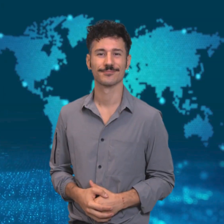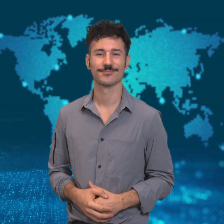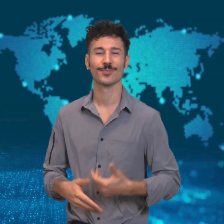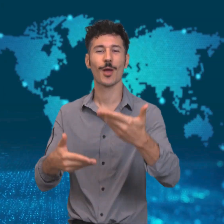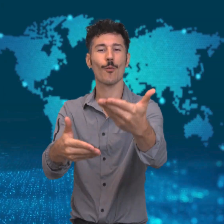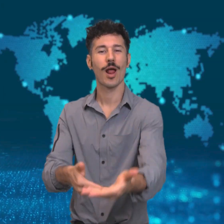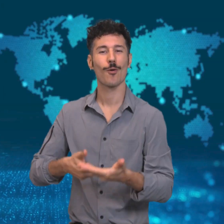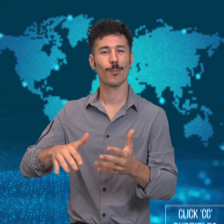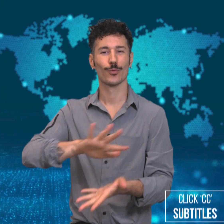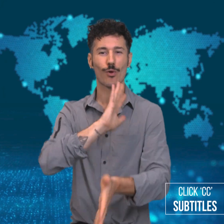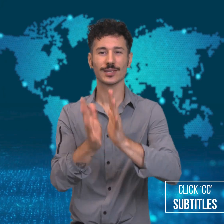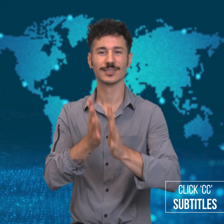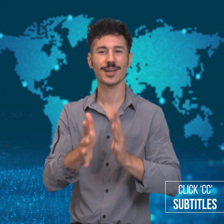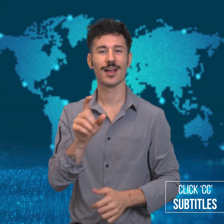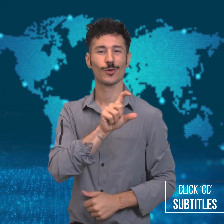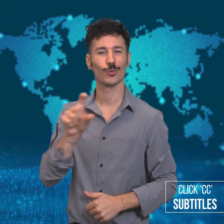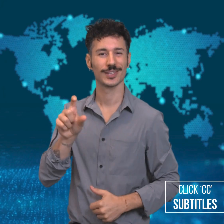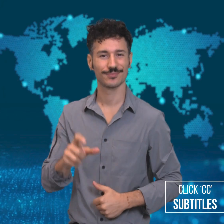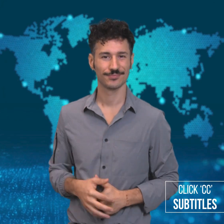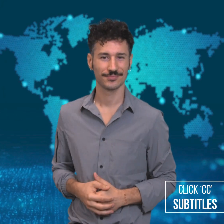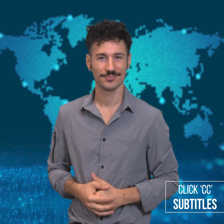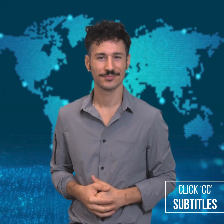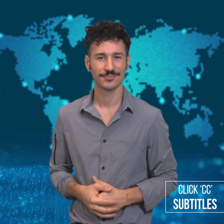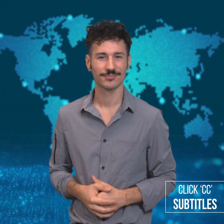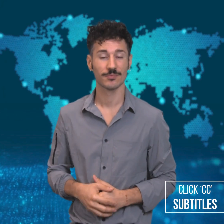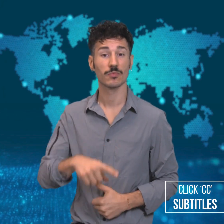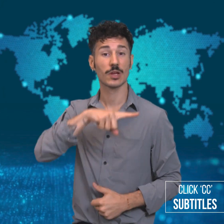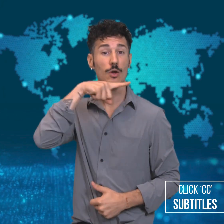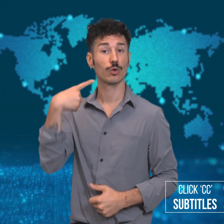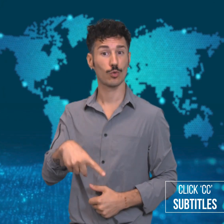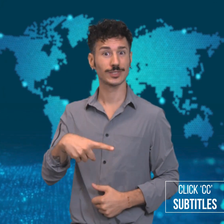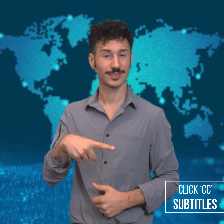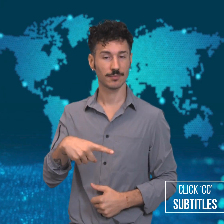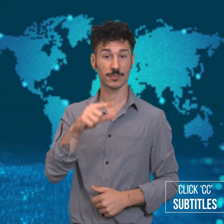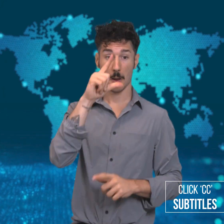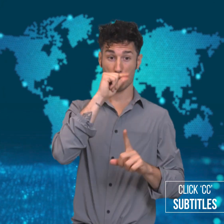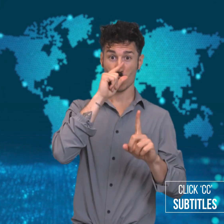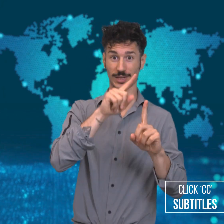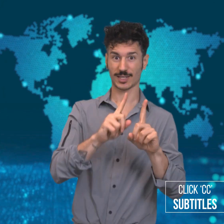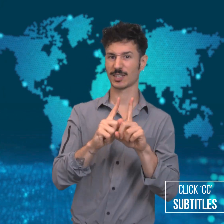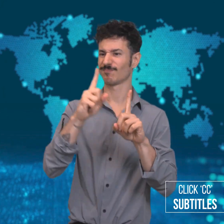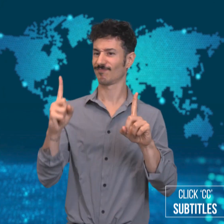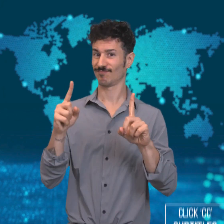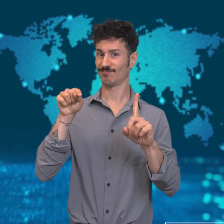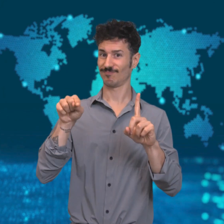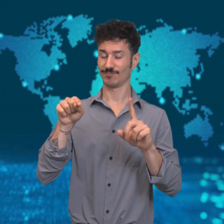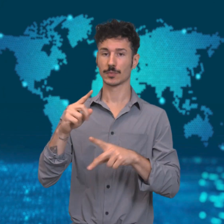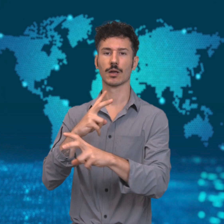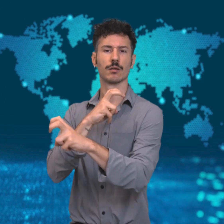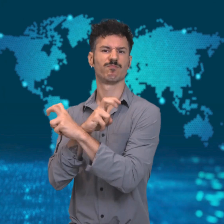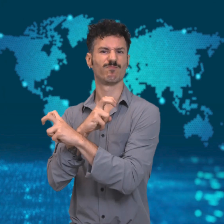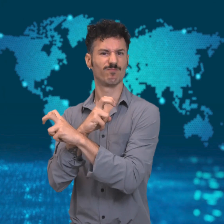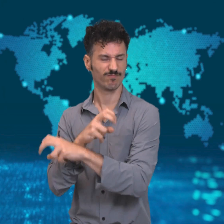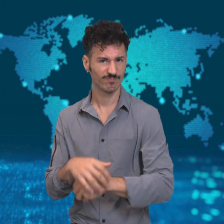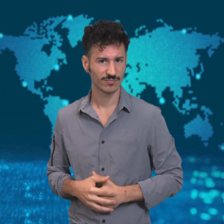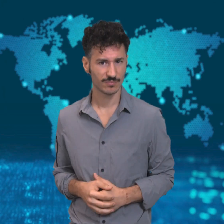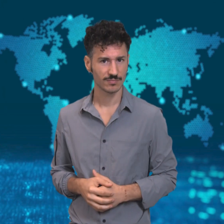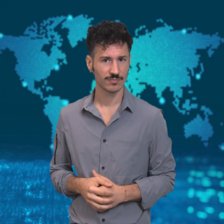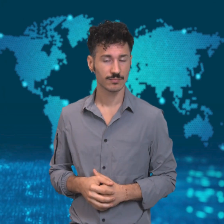Welcome to WorldSign Week! Opposition leader poisoned.